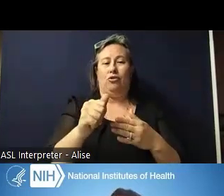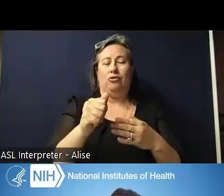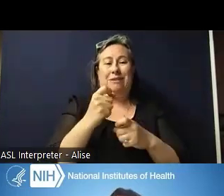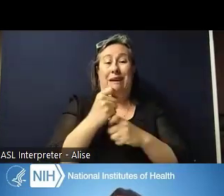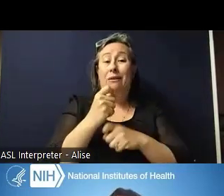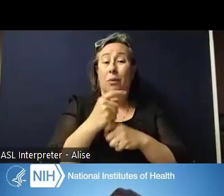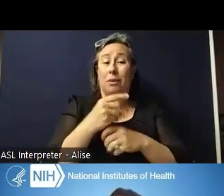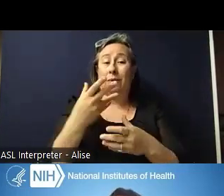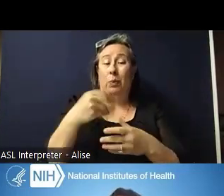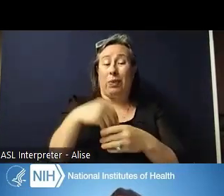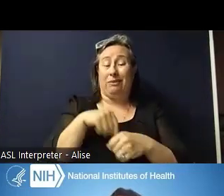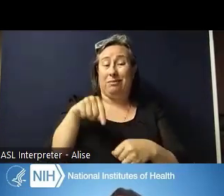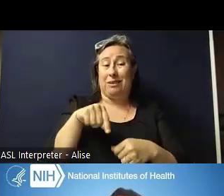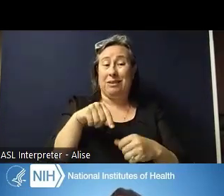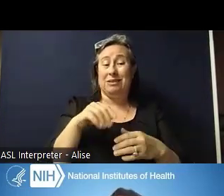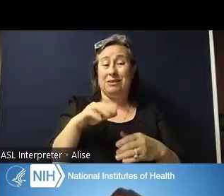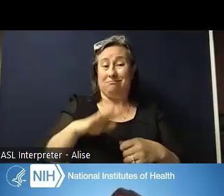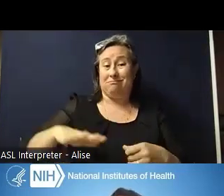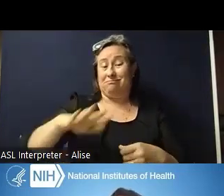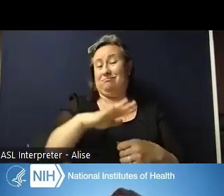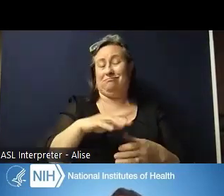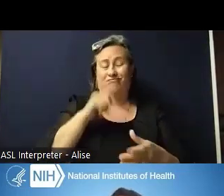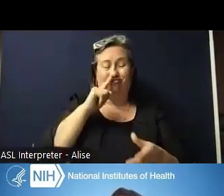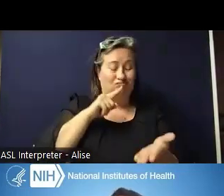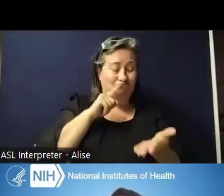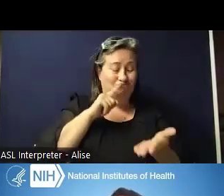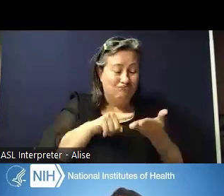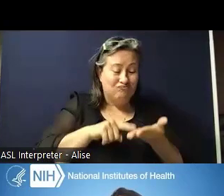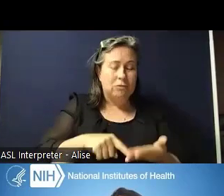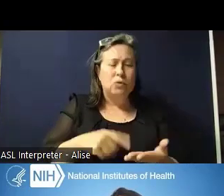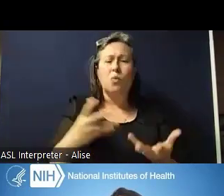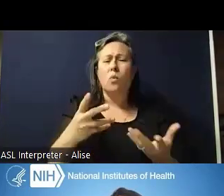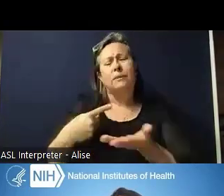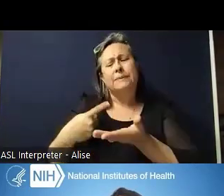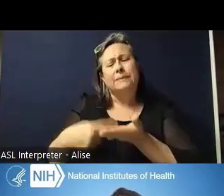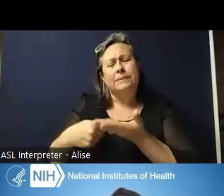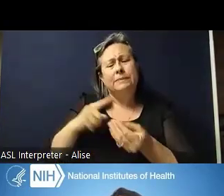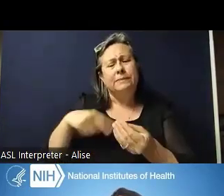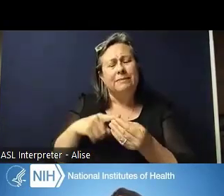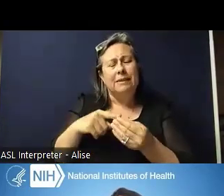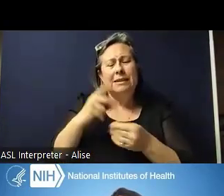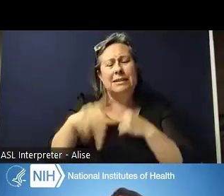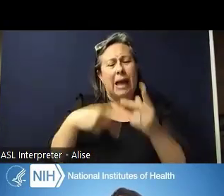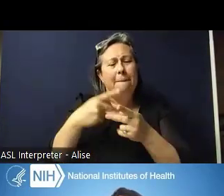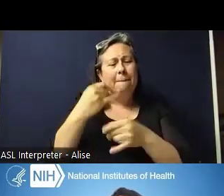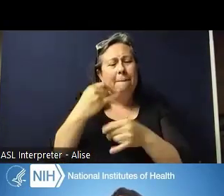And so we wanted to at least talk to you guys about the types of international research we are looking at.